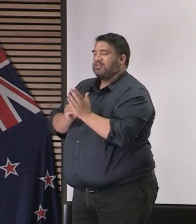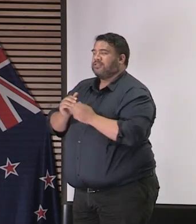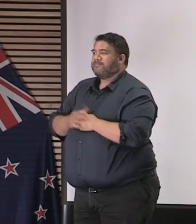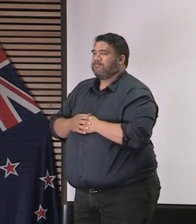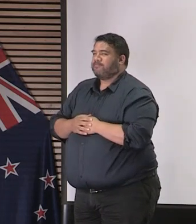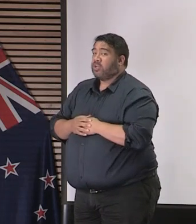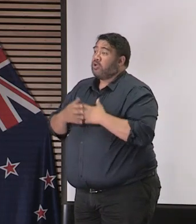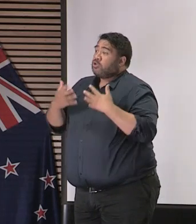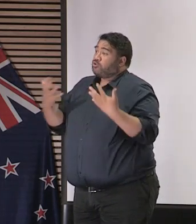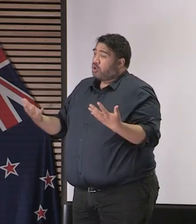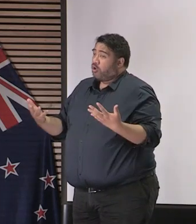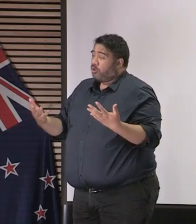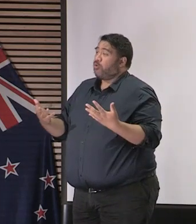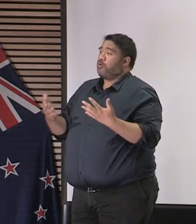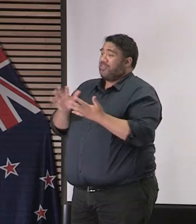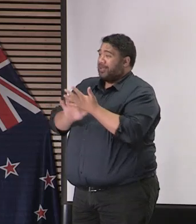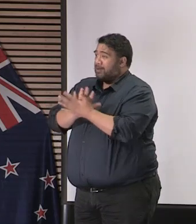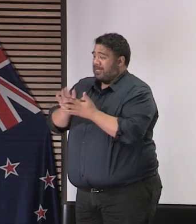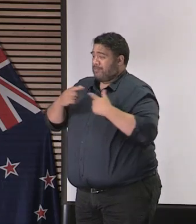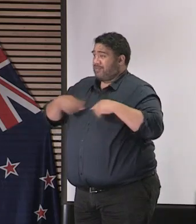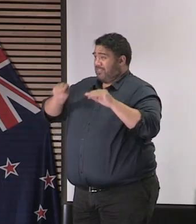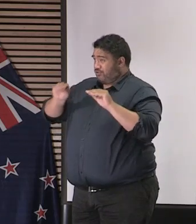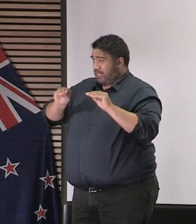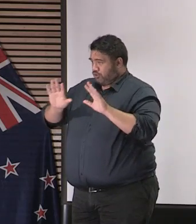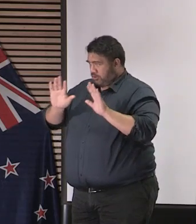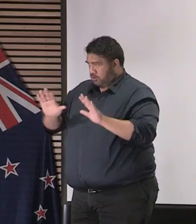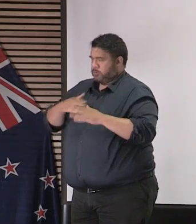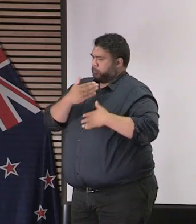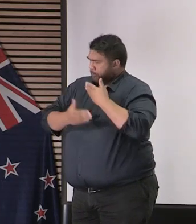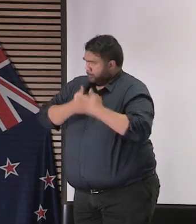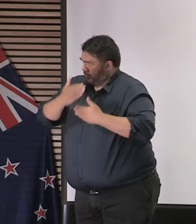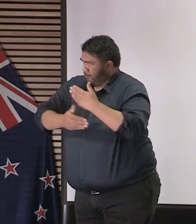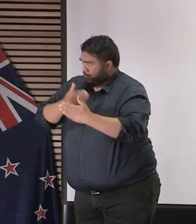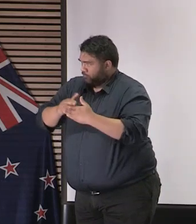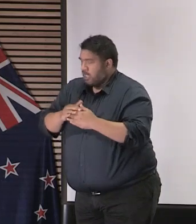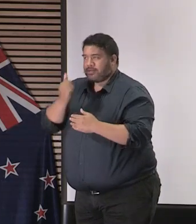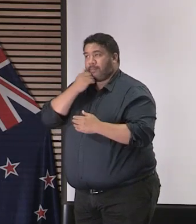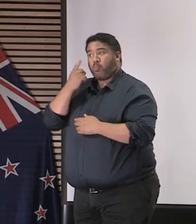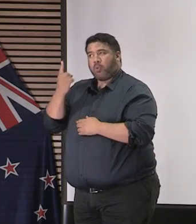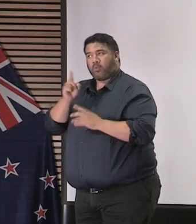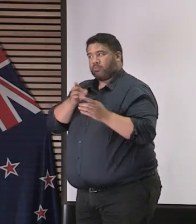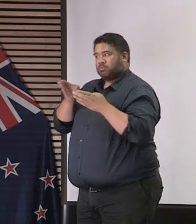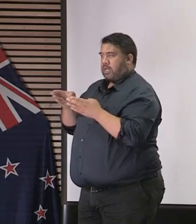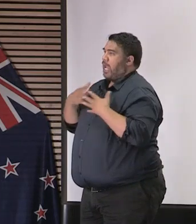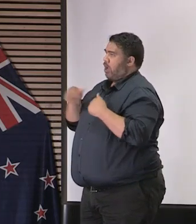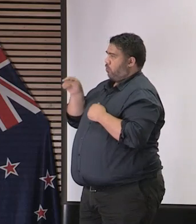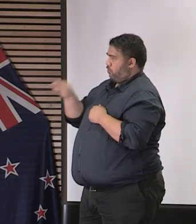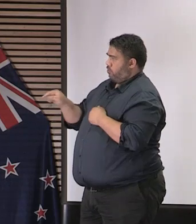helping to provide that specialist content. So to wrap all of that up I want to